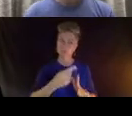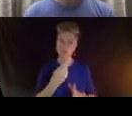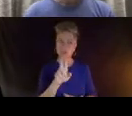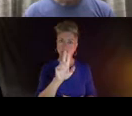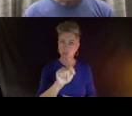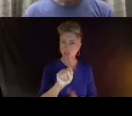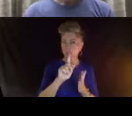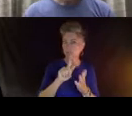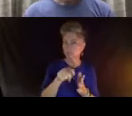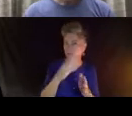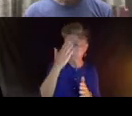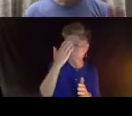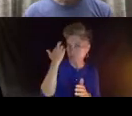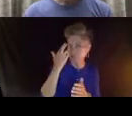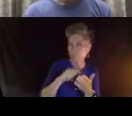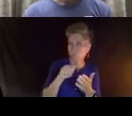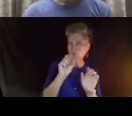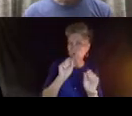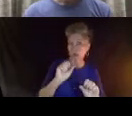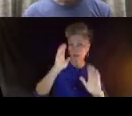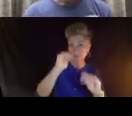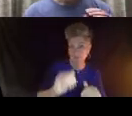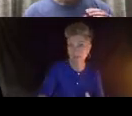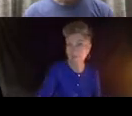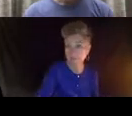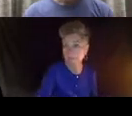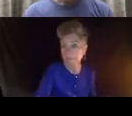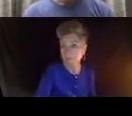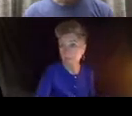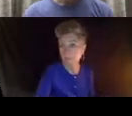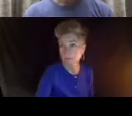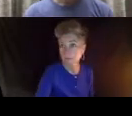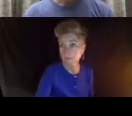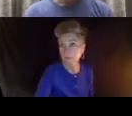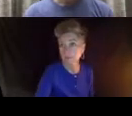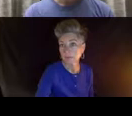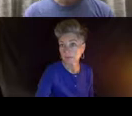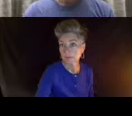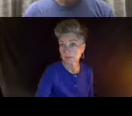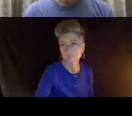so far and away, the major concern for feminizing therapy are blood clots,